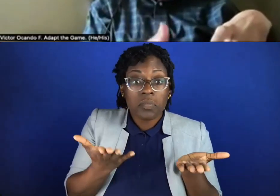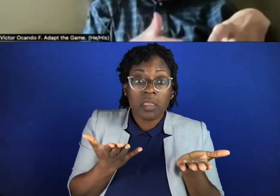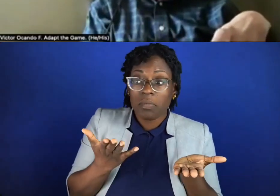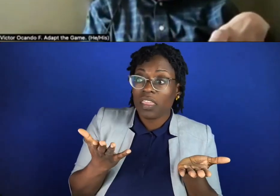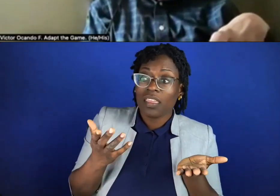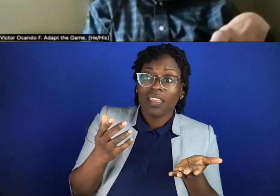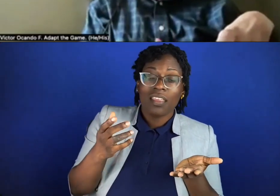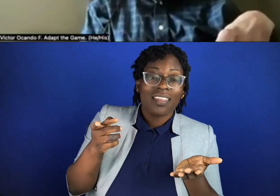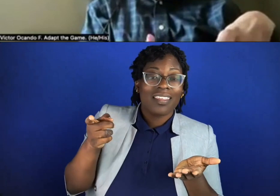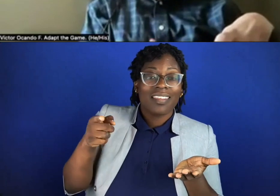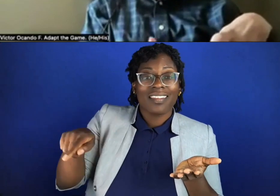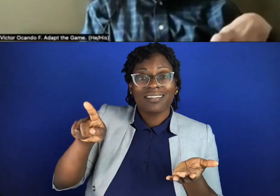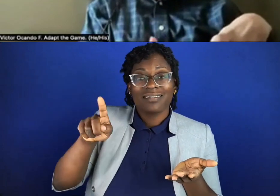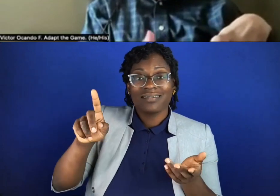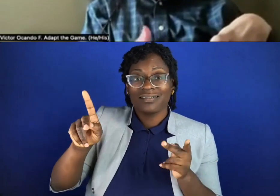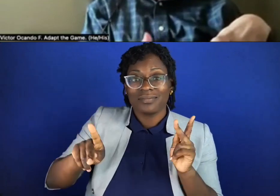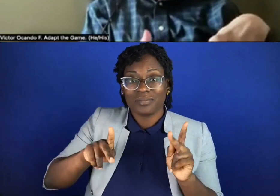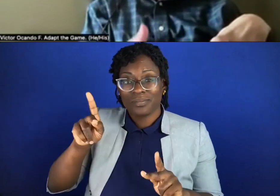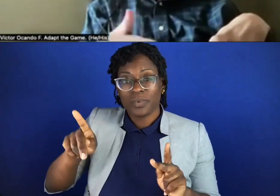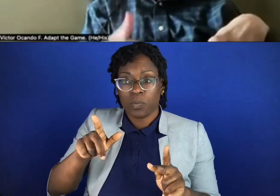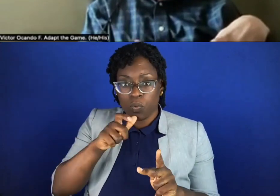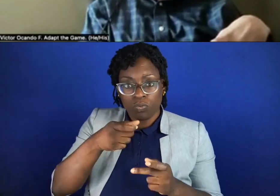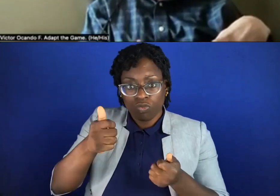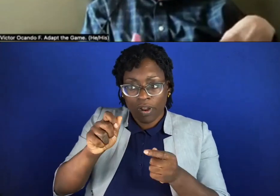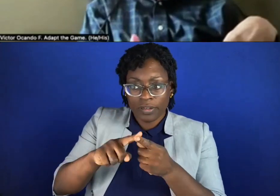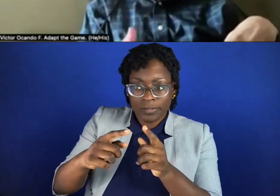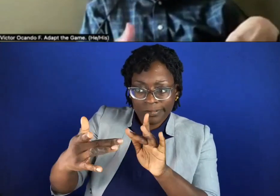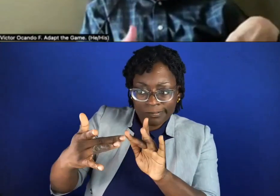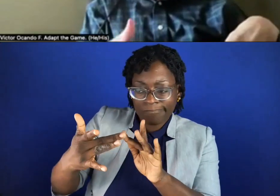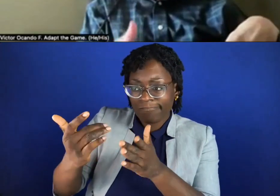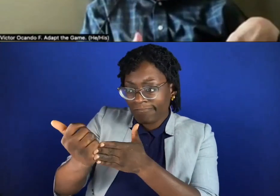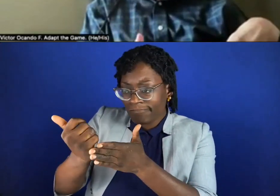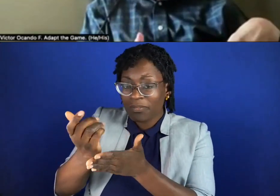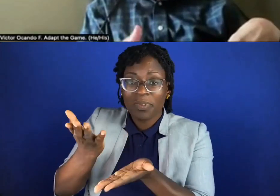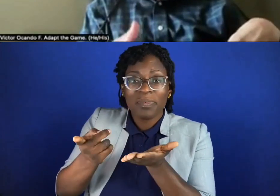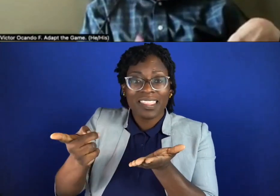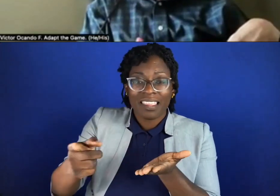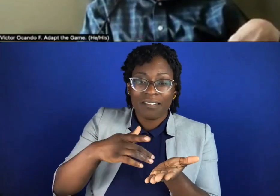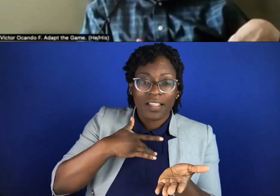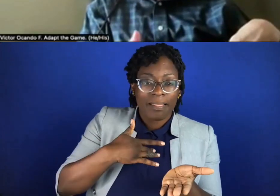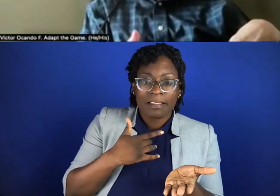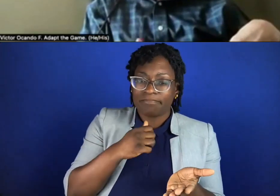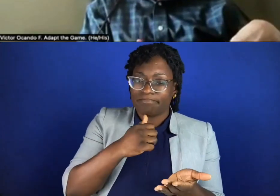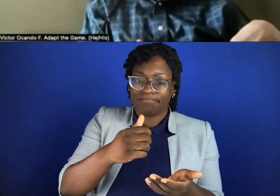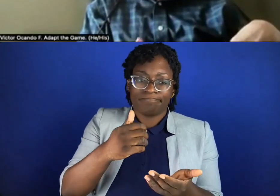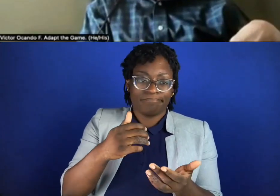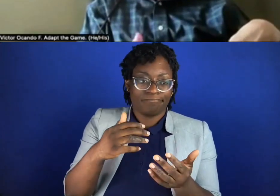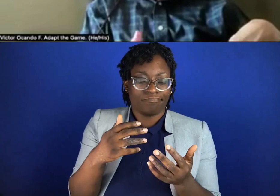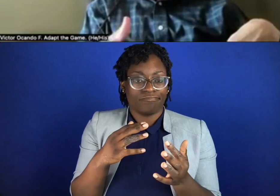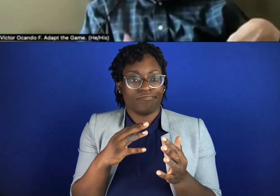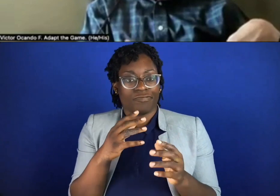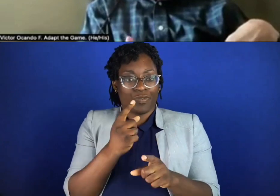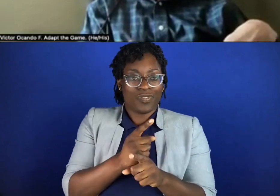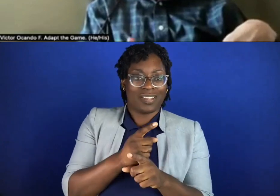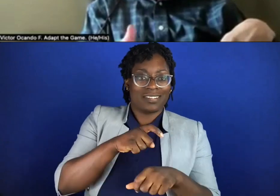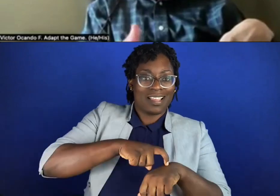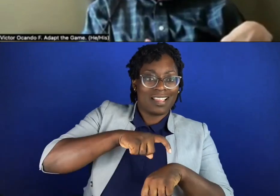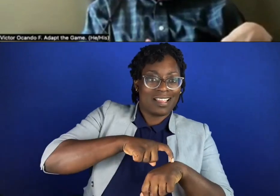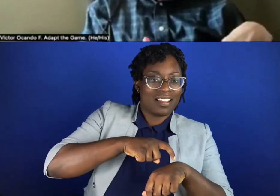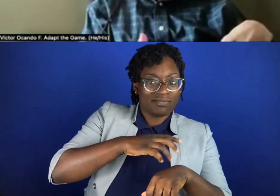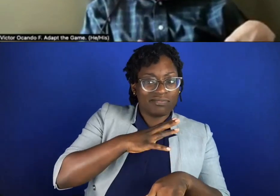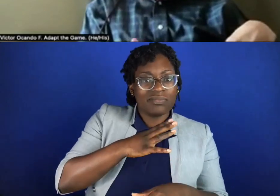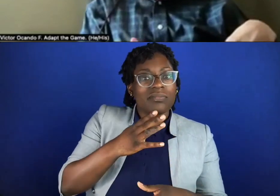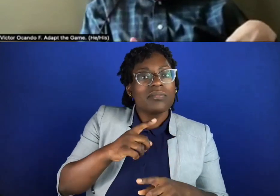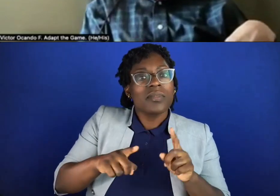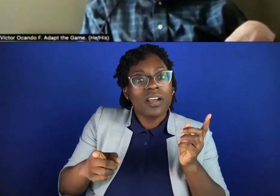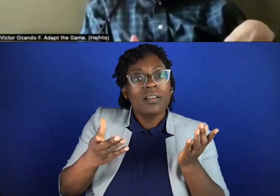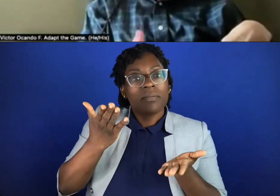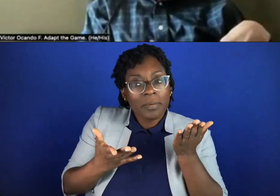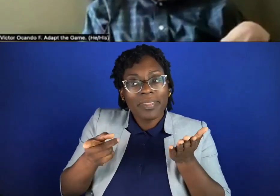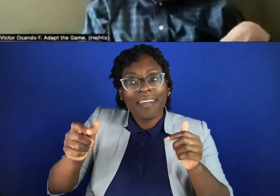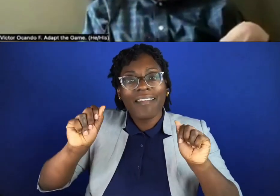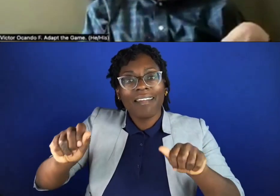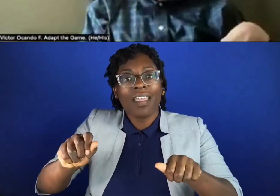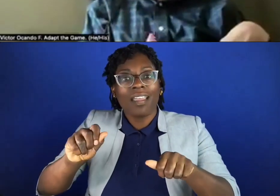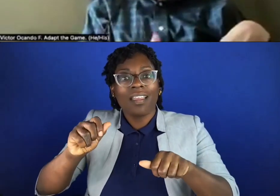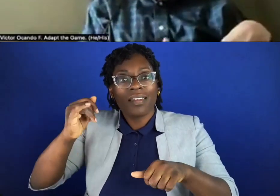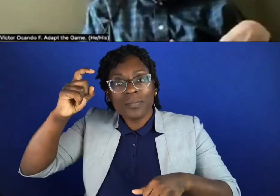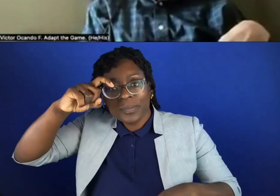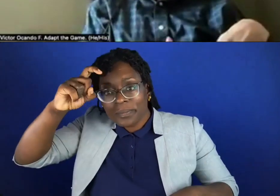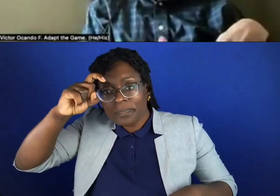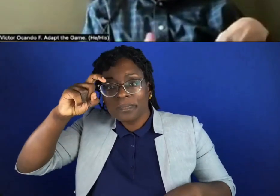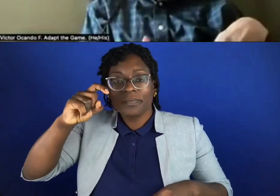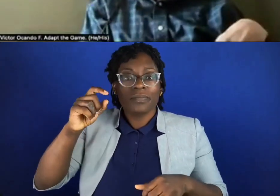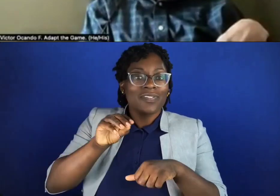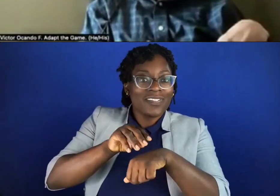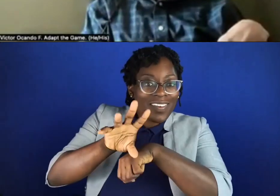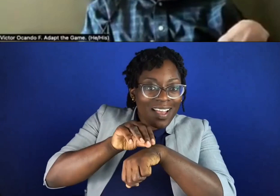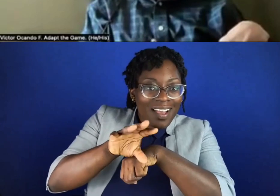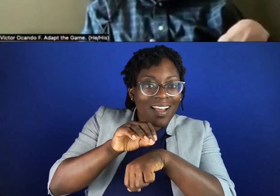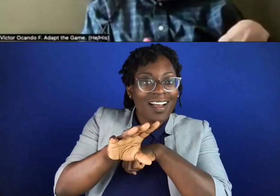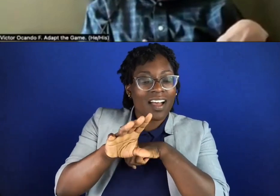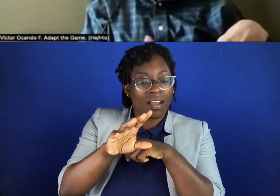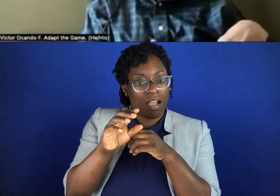moment, they will for sure give you advice and wisdom about how to take your and start